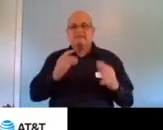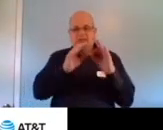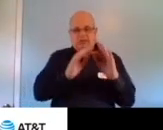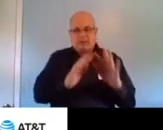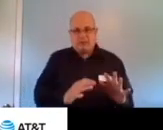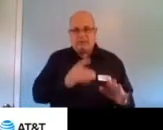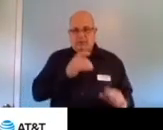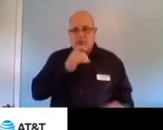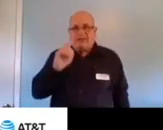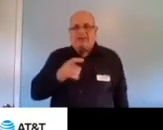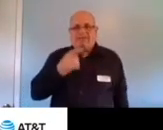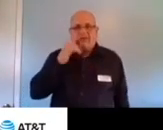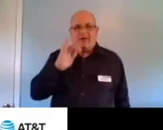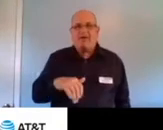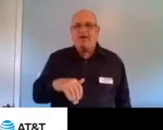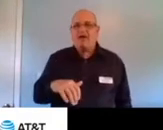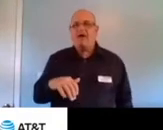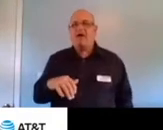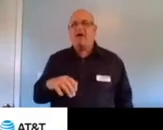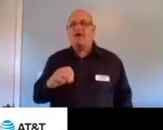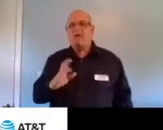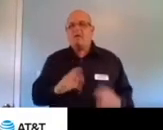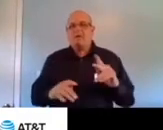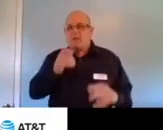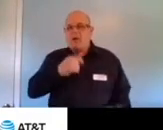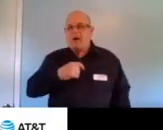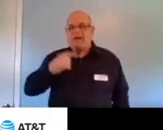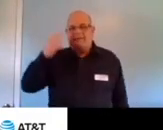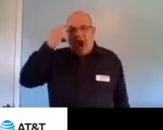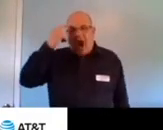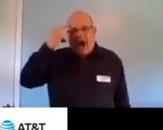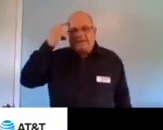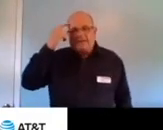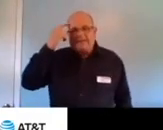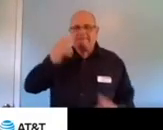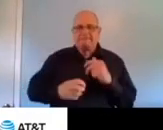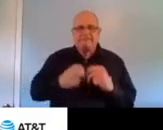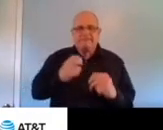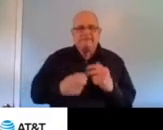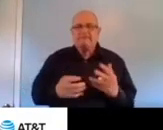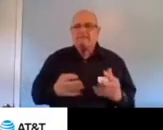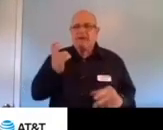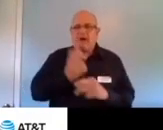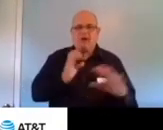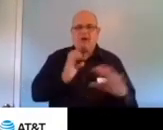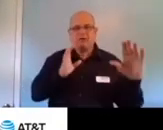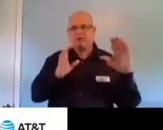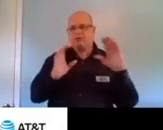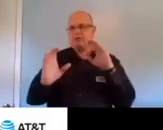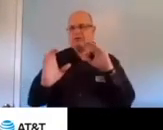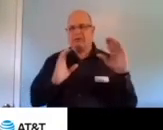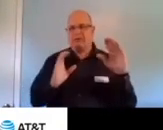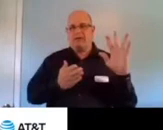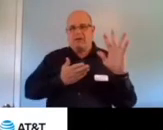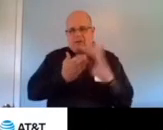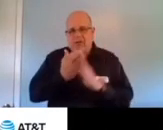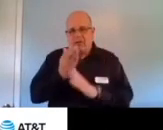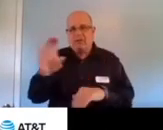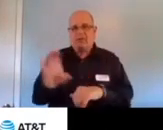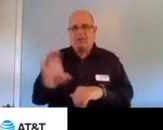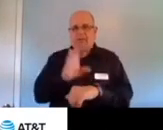for those or if folks have cognitive disabilities it may be hard to communicate over the computer,